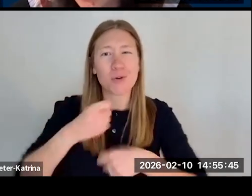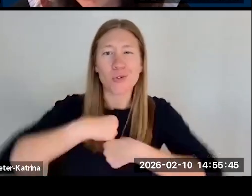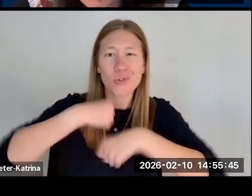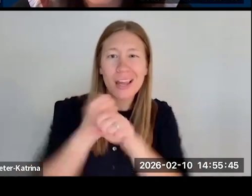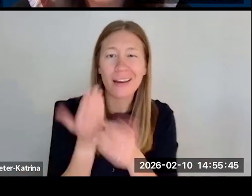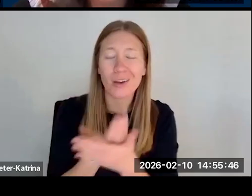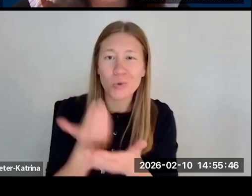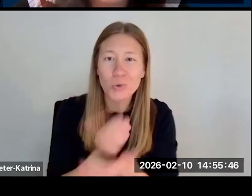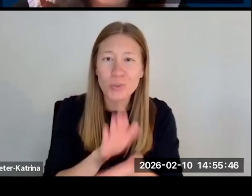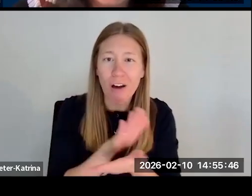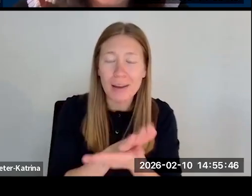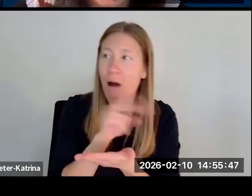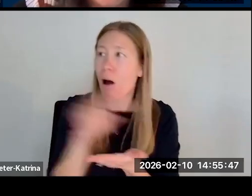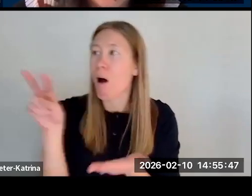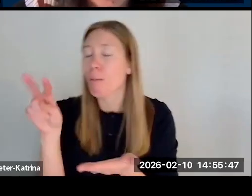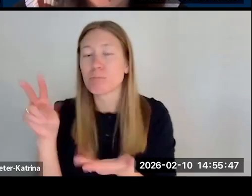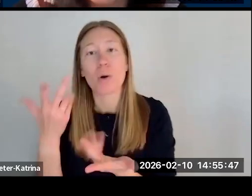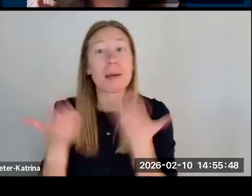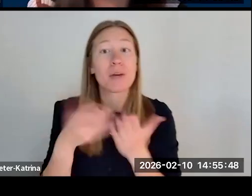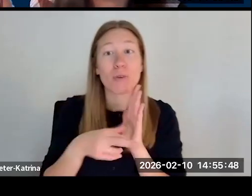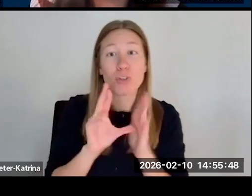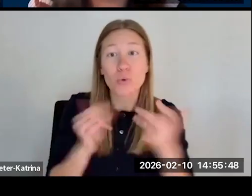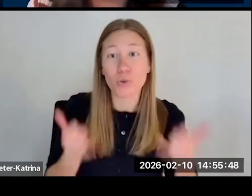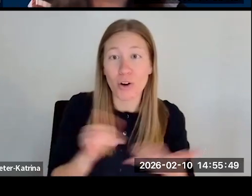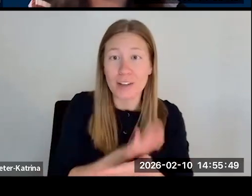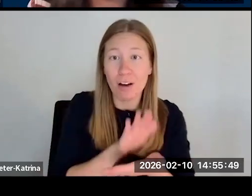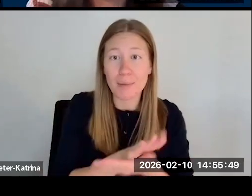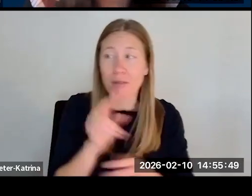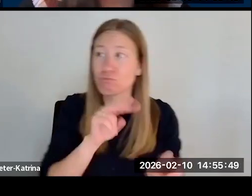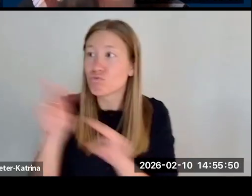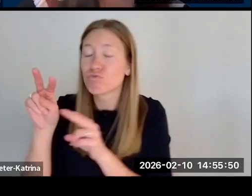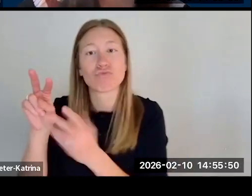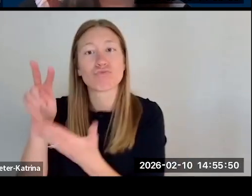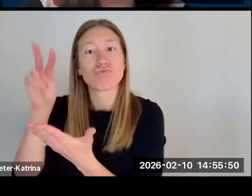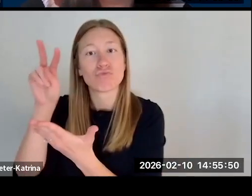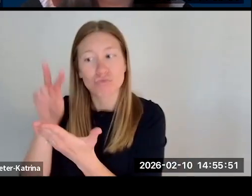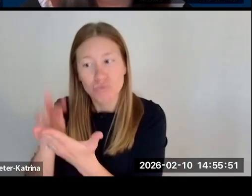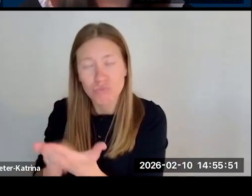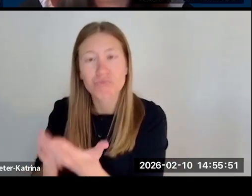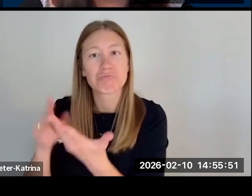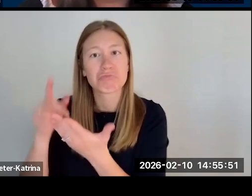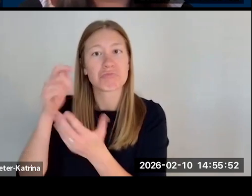document or review an existing one and just go line by line and make sure you have everything set